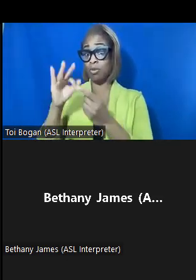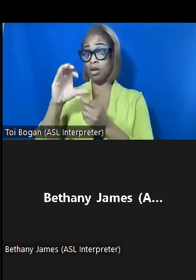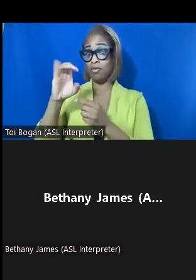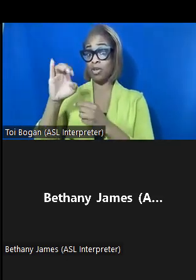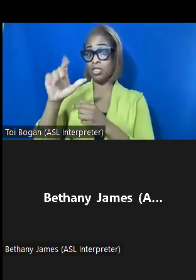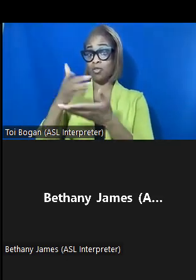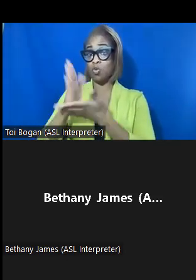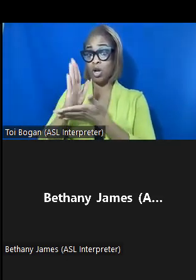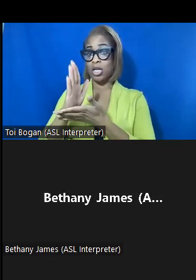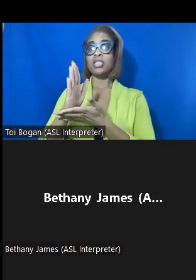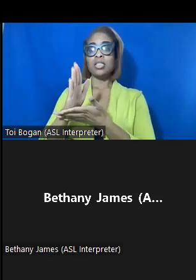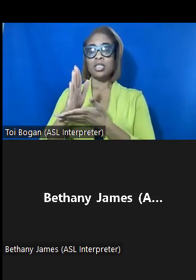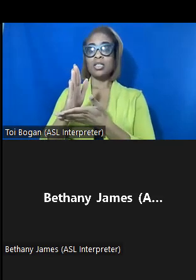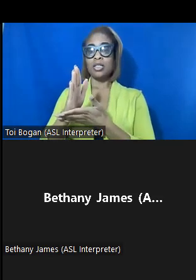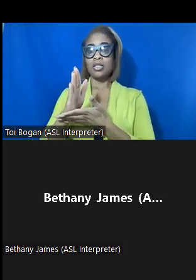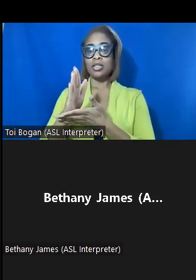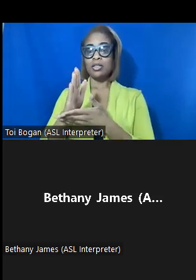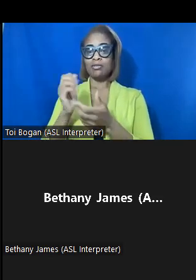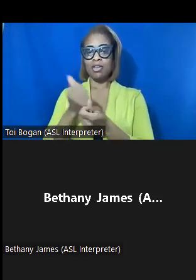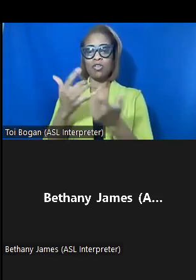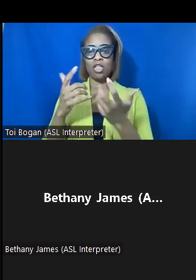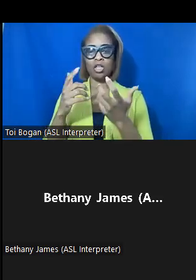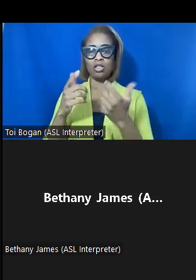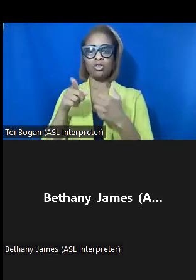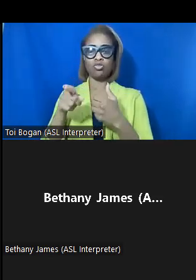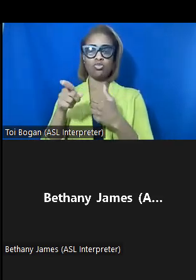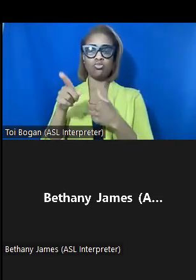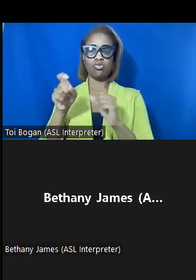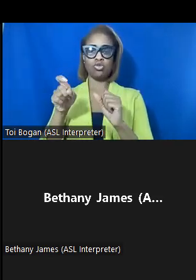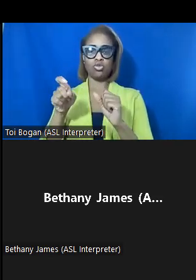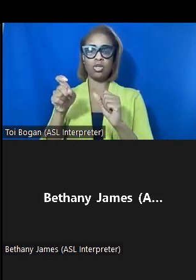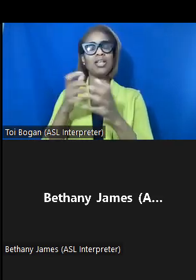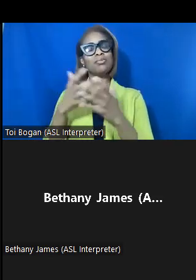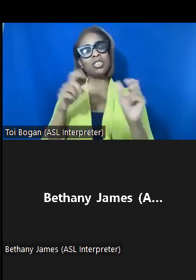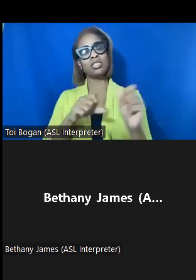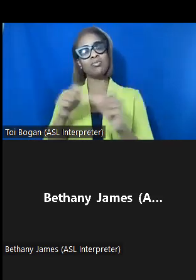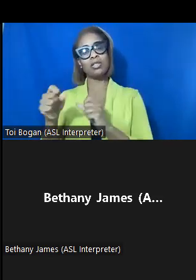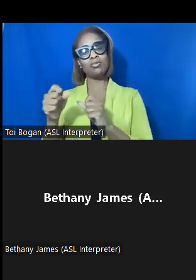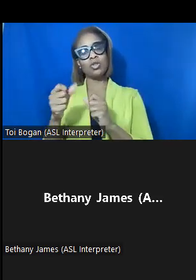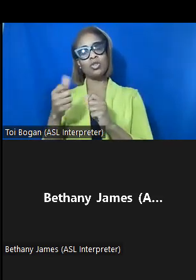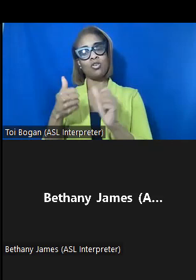could everything should really you should try to as much as possible, follow up things in writing.